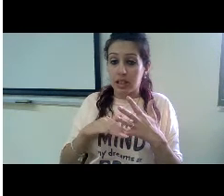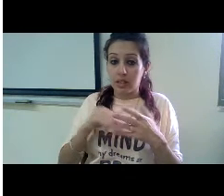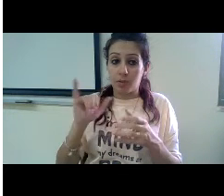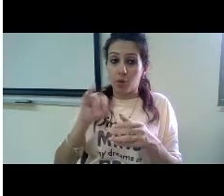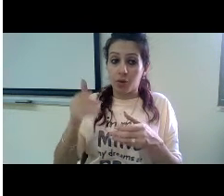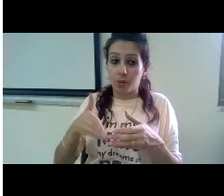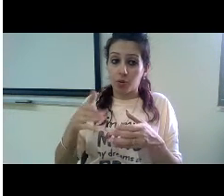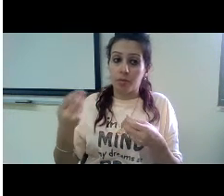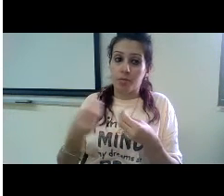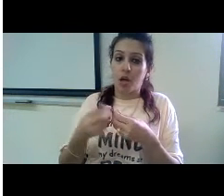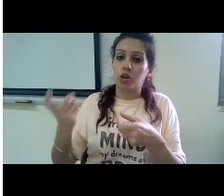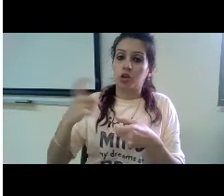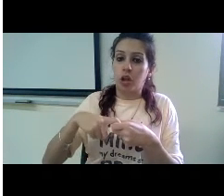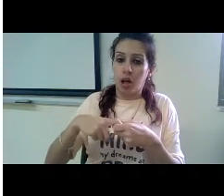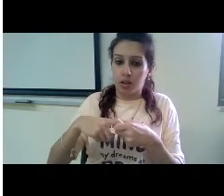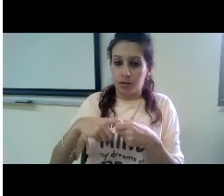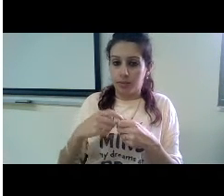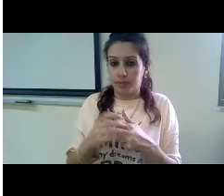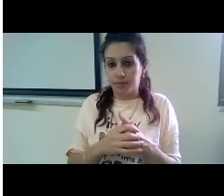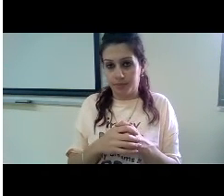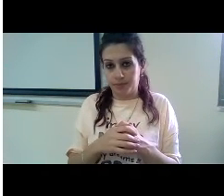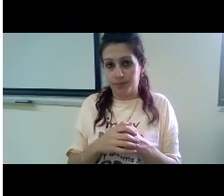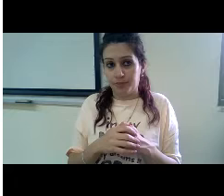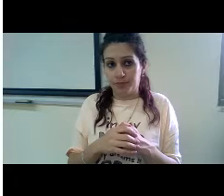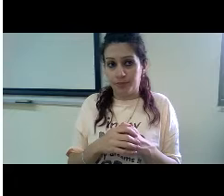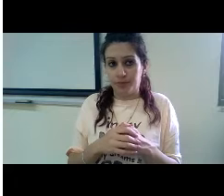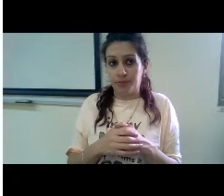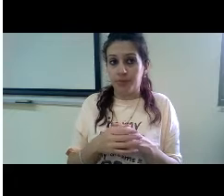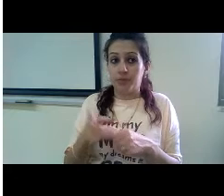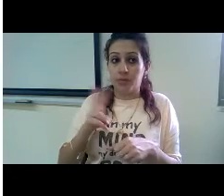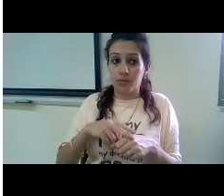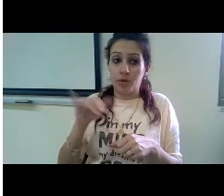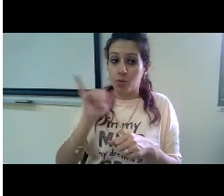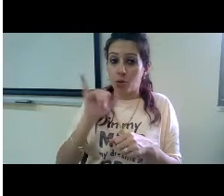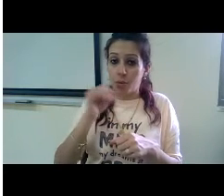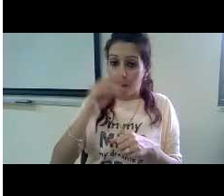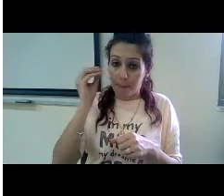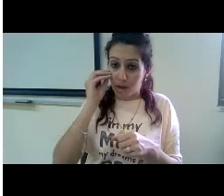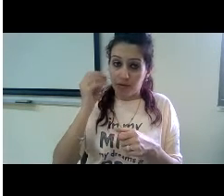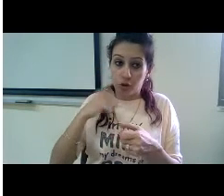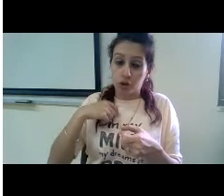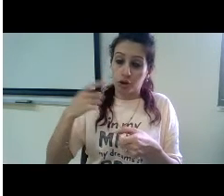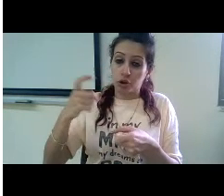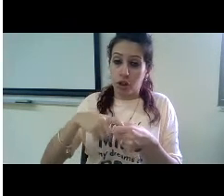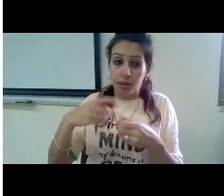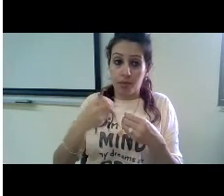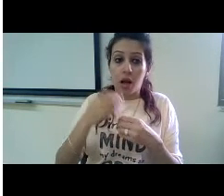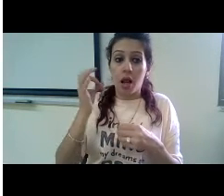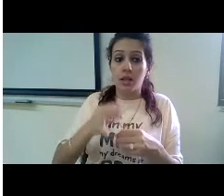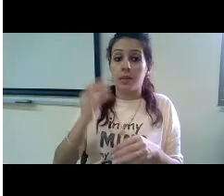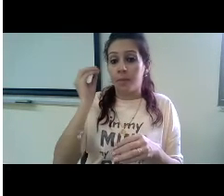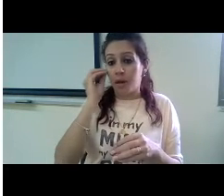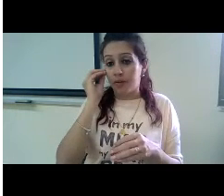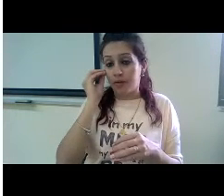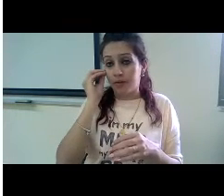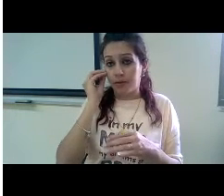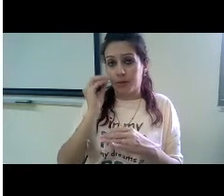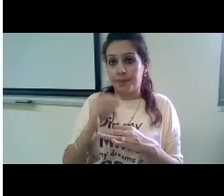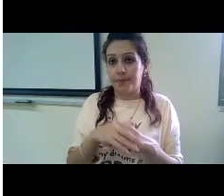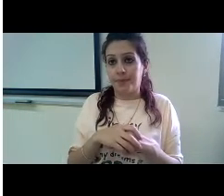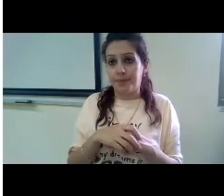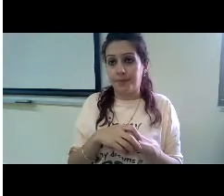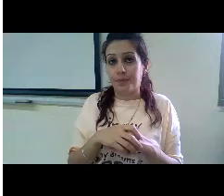What you see on the screen is a very simple, kind of, set of starting points.